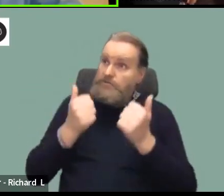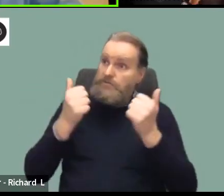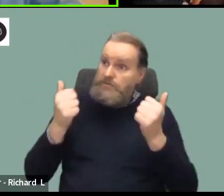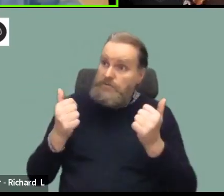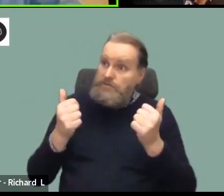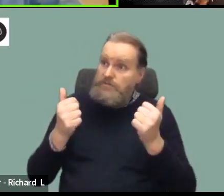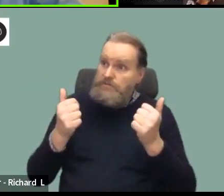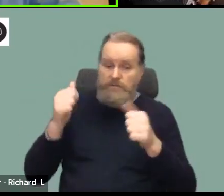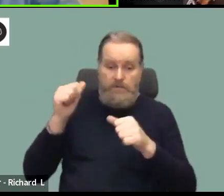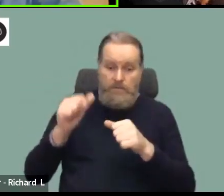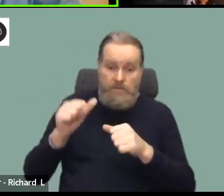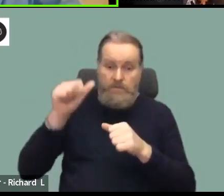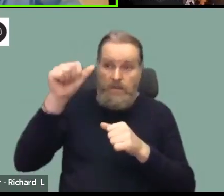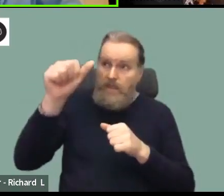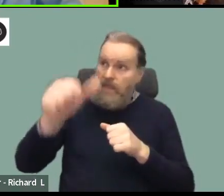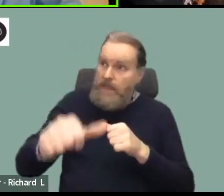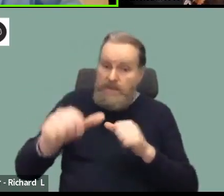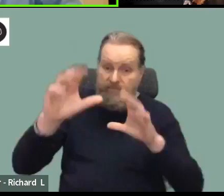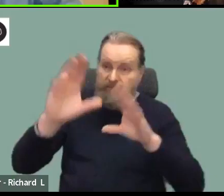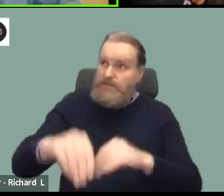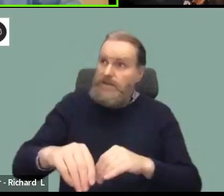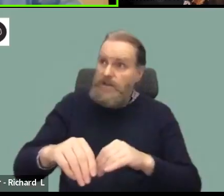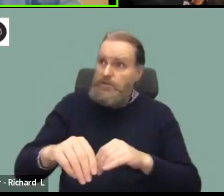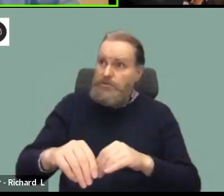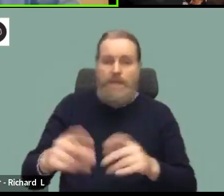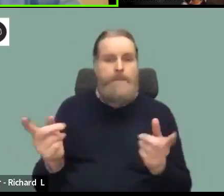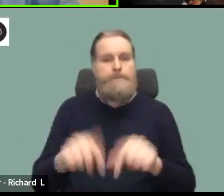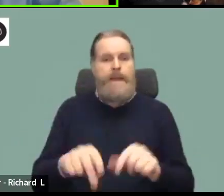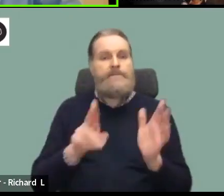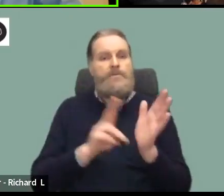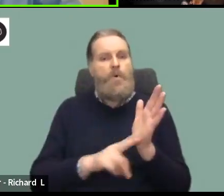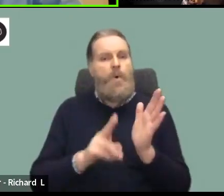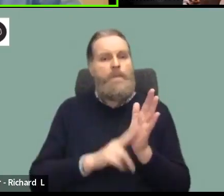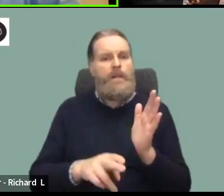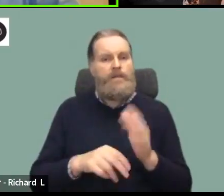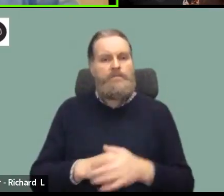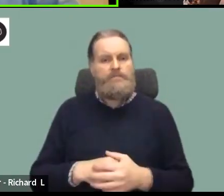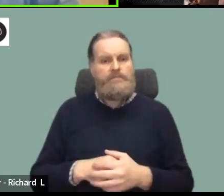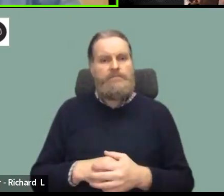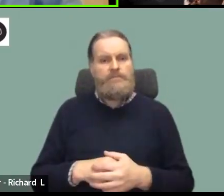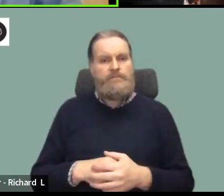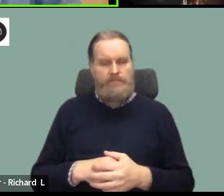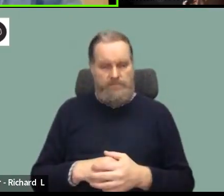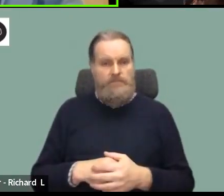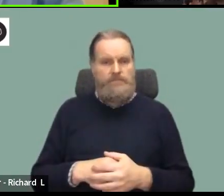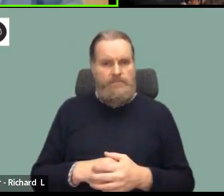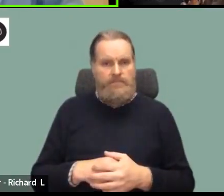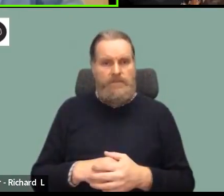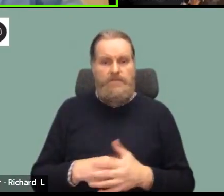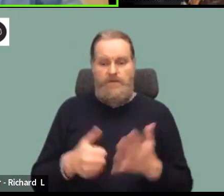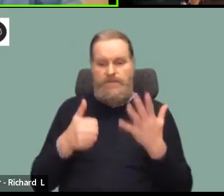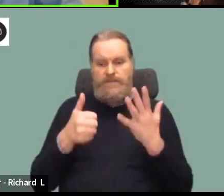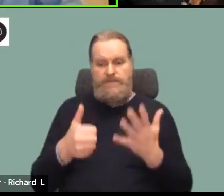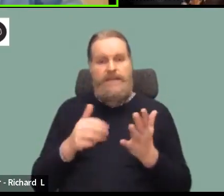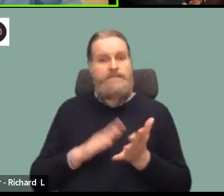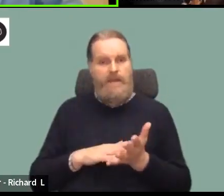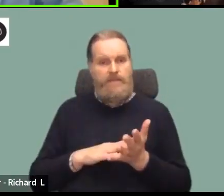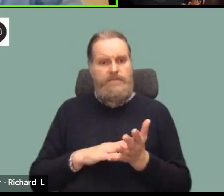starting from November seven starting from November 7 and runs out on the seventh of May. there There were so therefore, any. level levy they were asking for